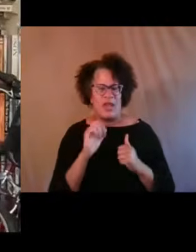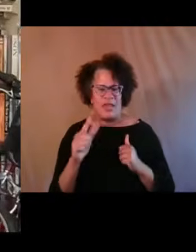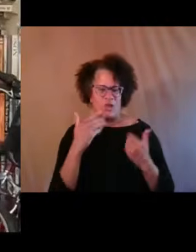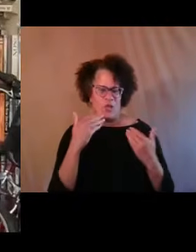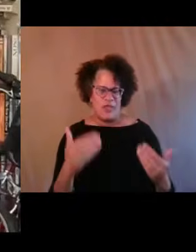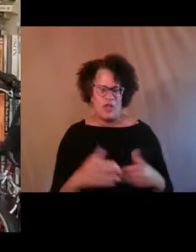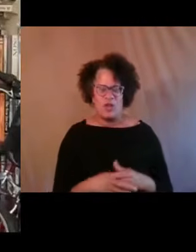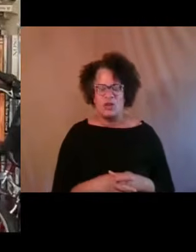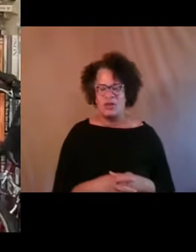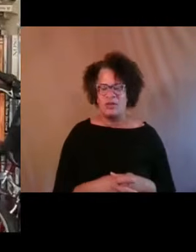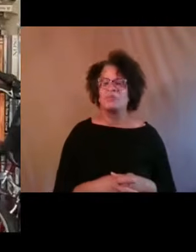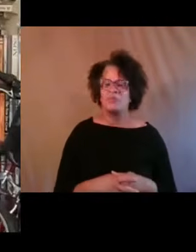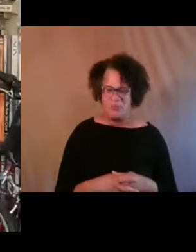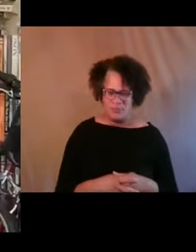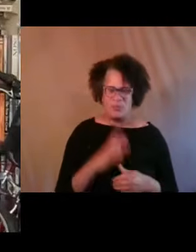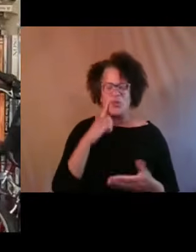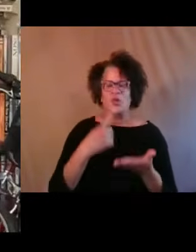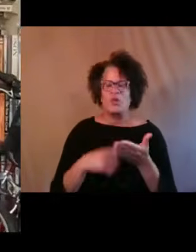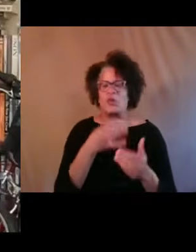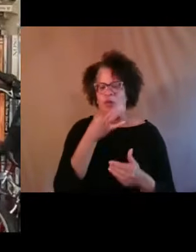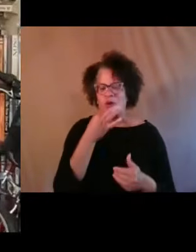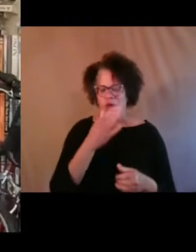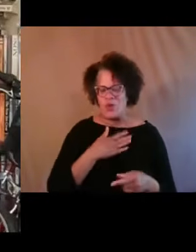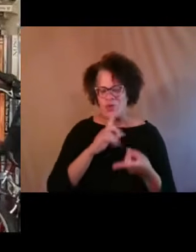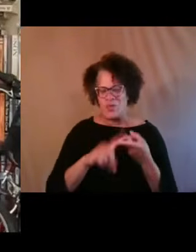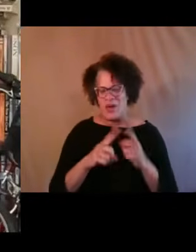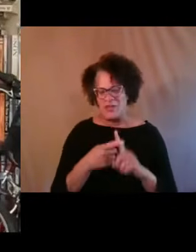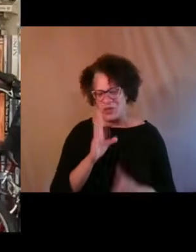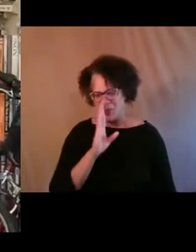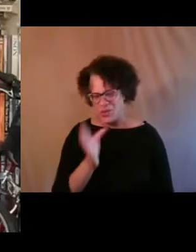We'll talk soon, my friend. Okay.